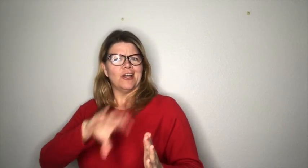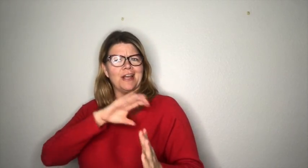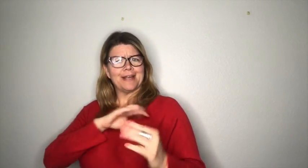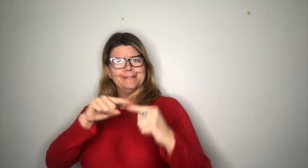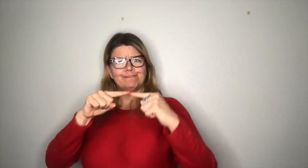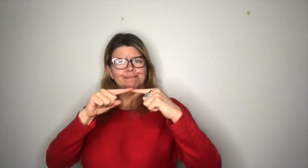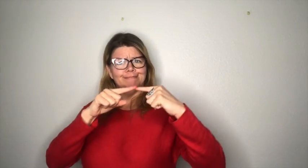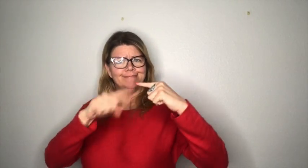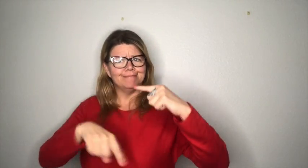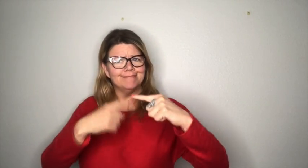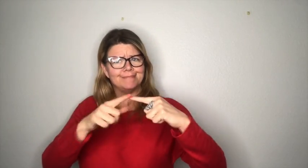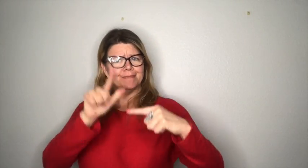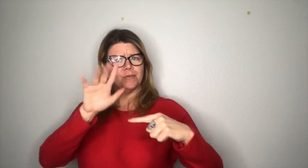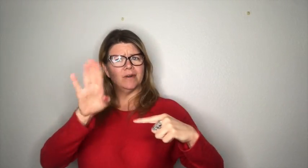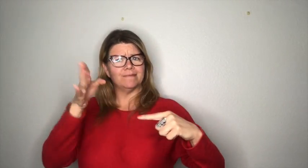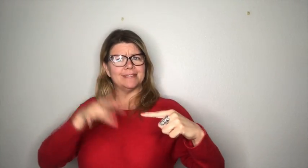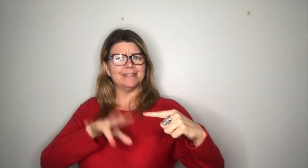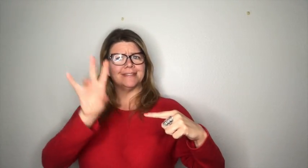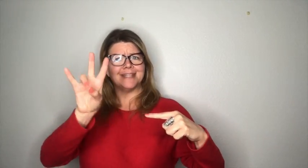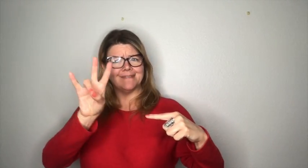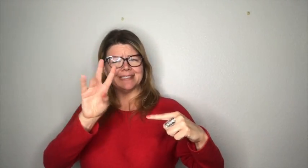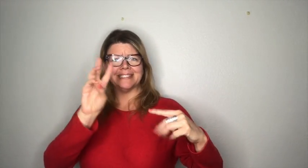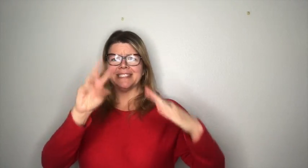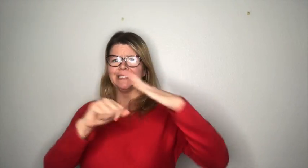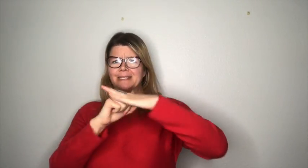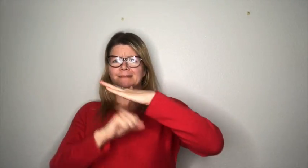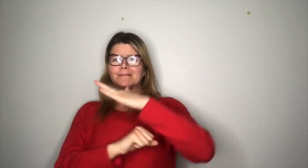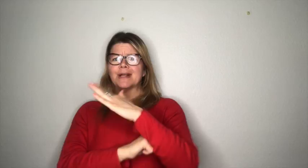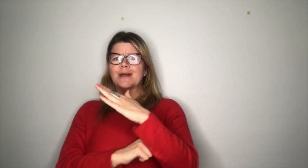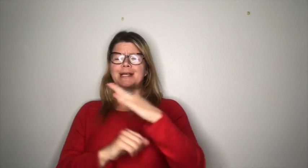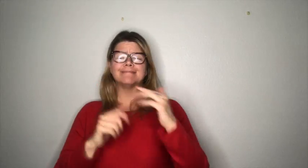citizenship in truly all of the pillars throughout their day.